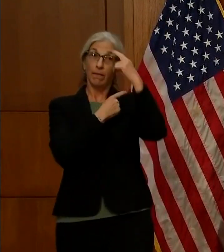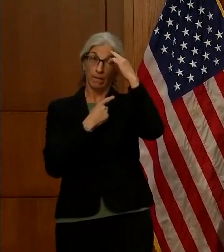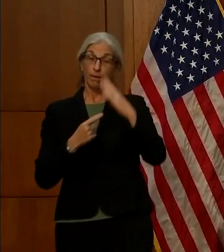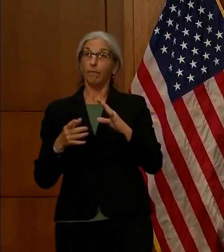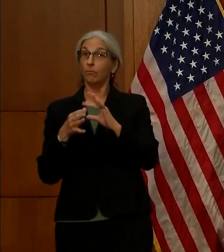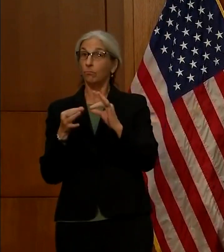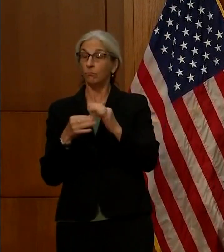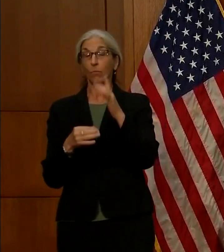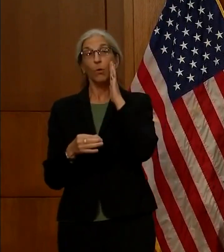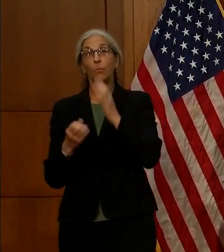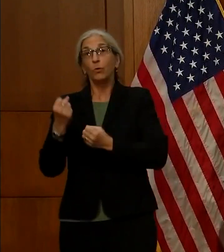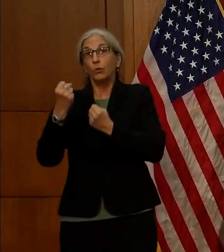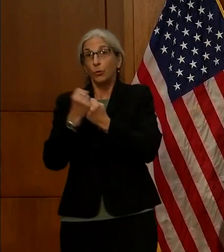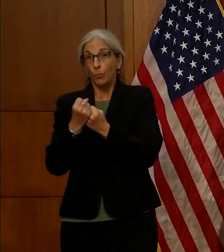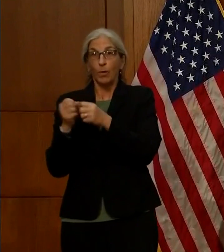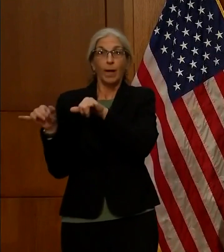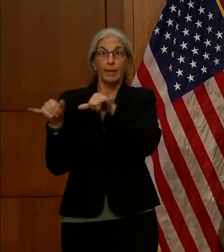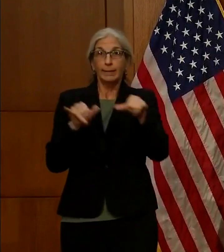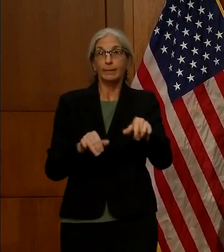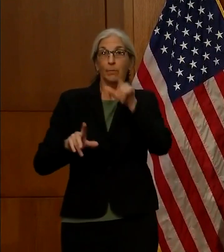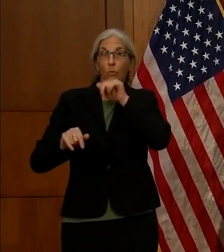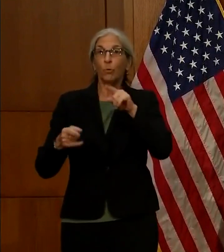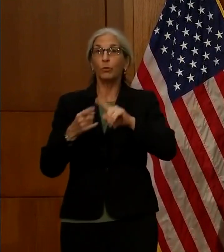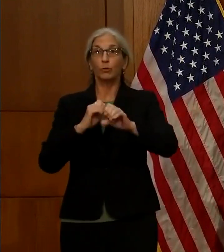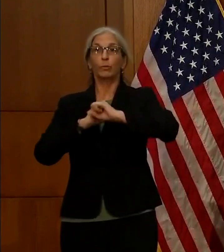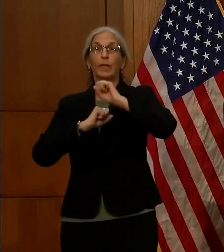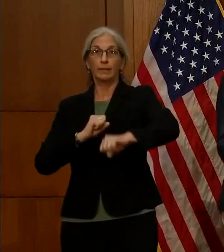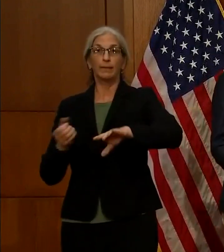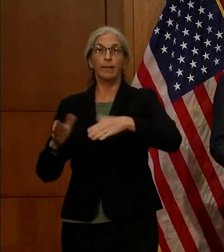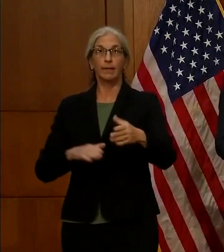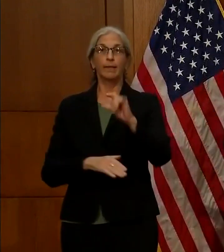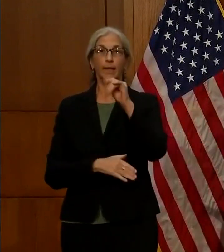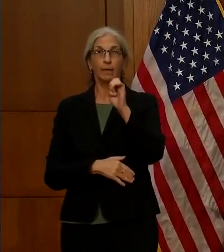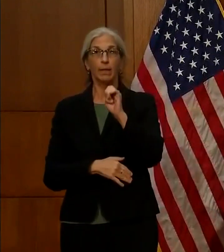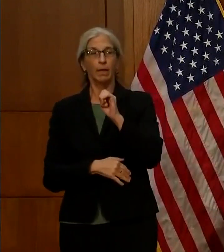SAID HE WOULD BE UP FOR THE